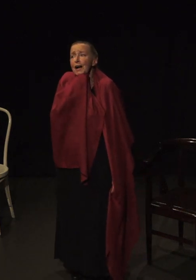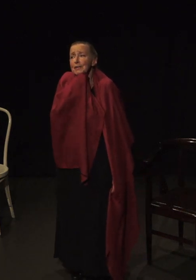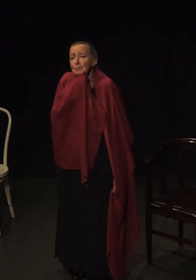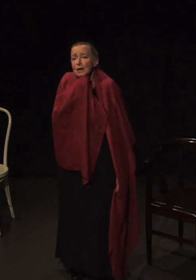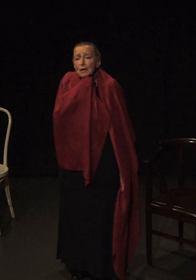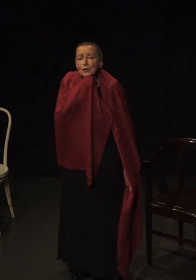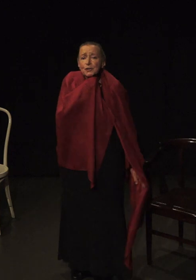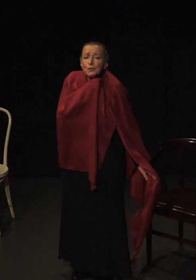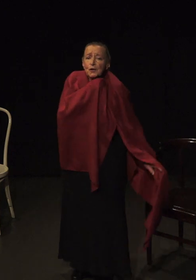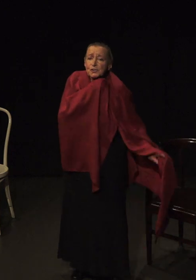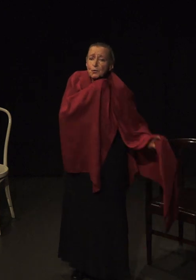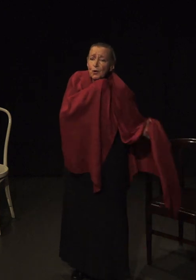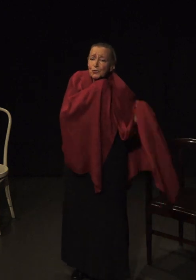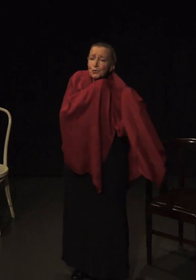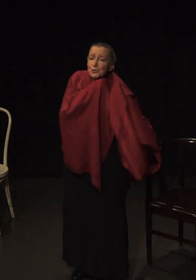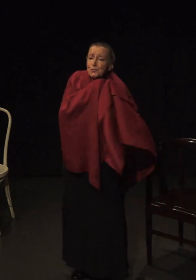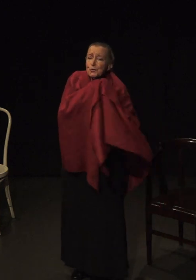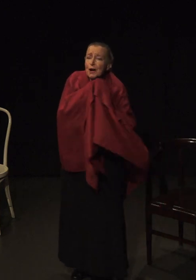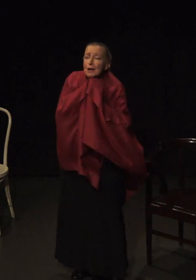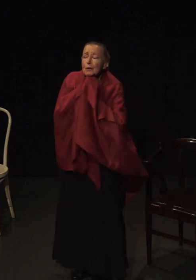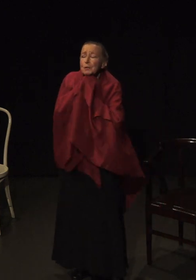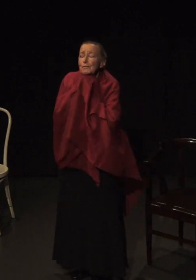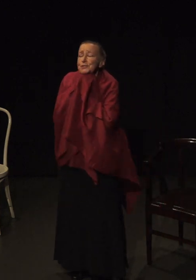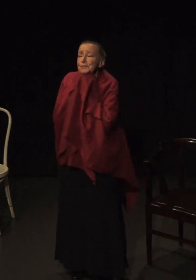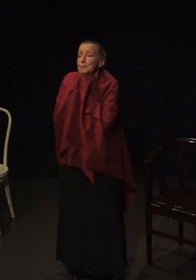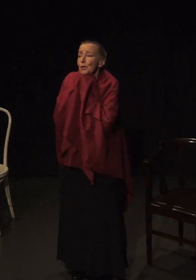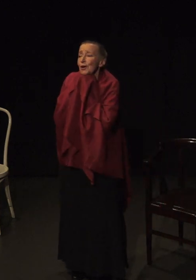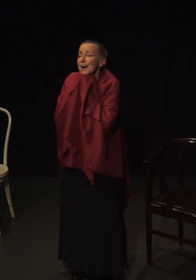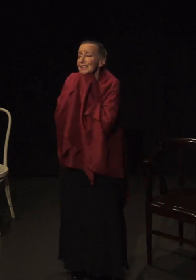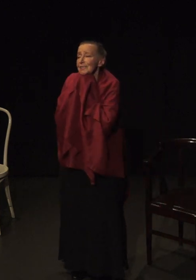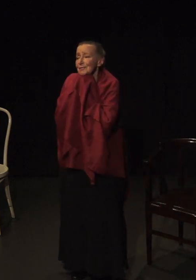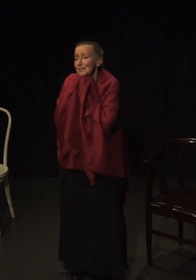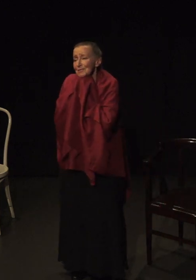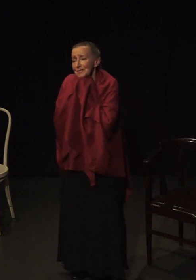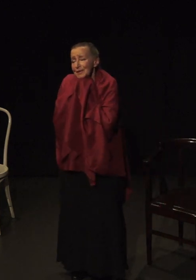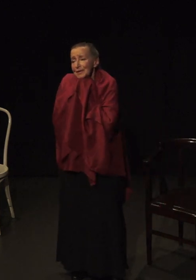that it was truly love that stirred your heart.